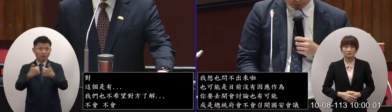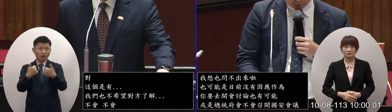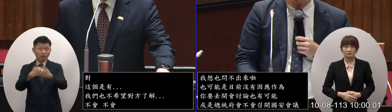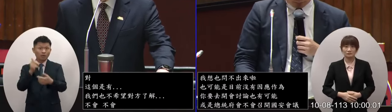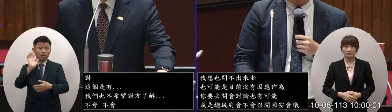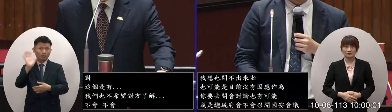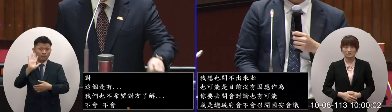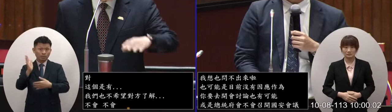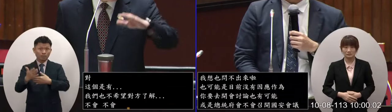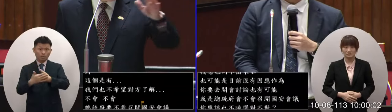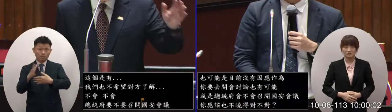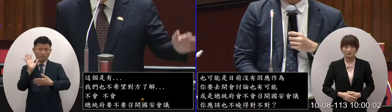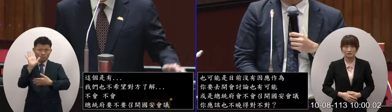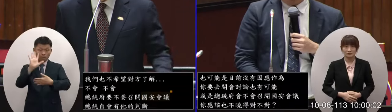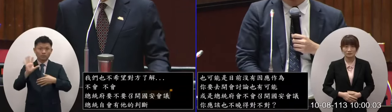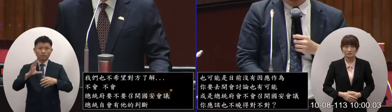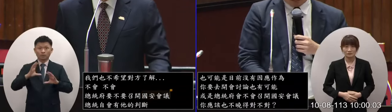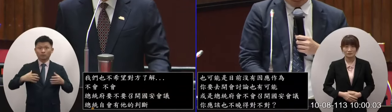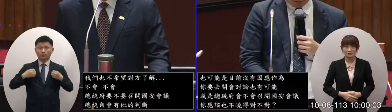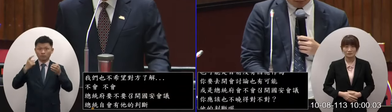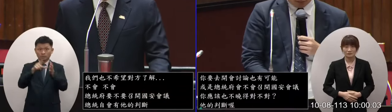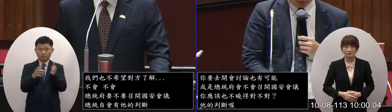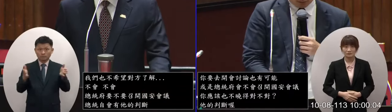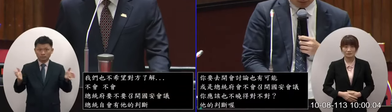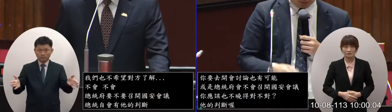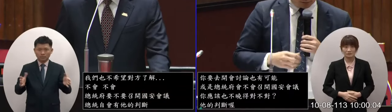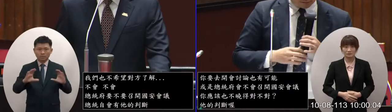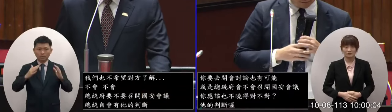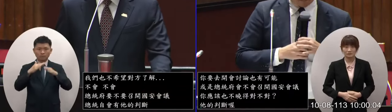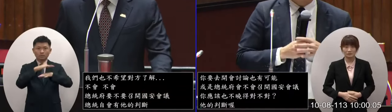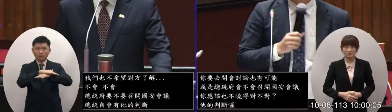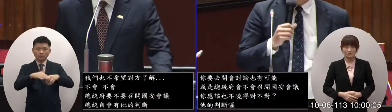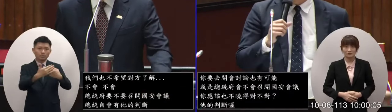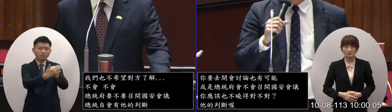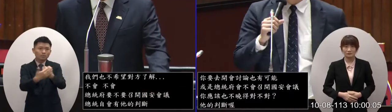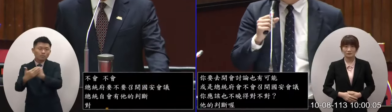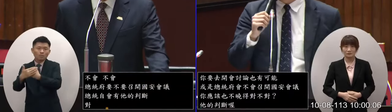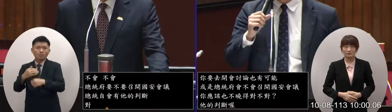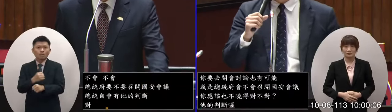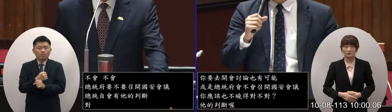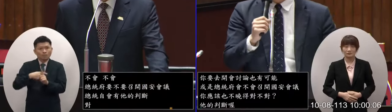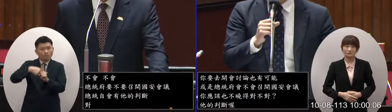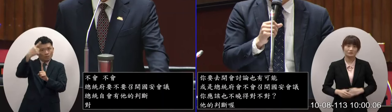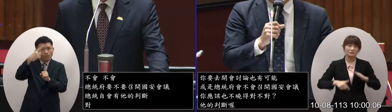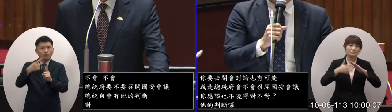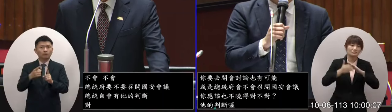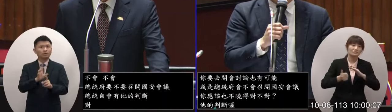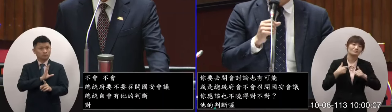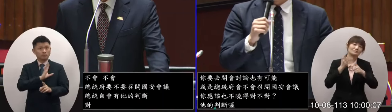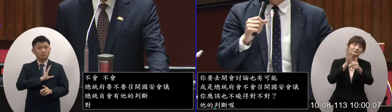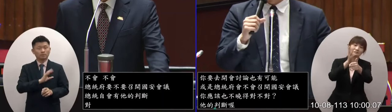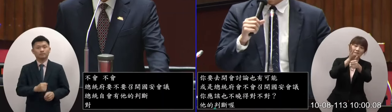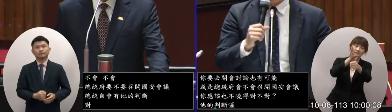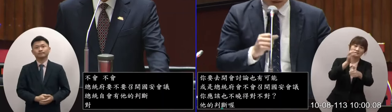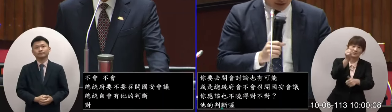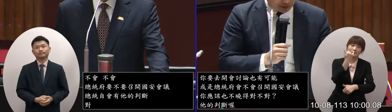he must be more vigilant in safeguarding national security during the National Day. President , let me ask. Something you may know,